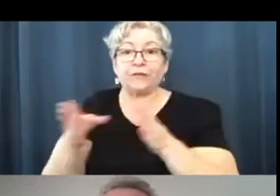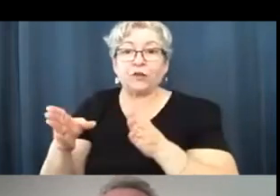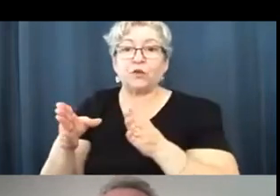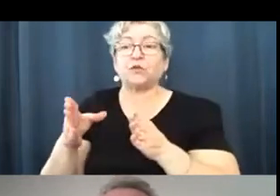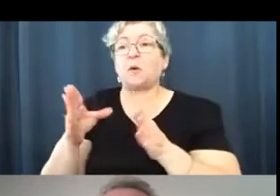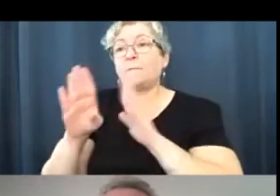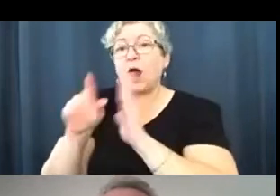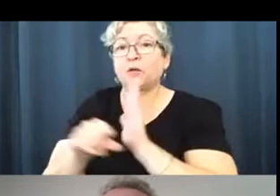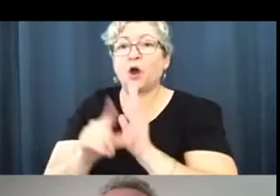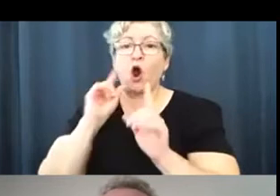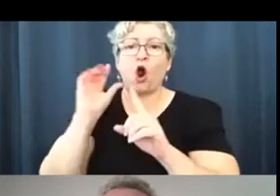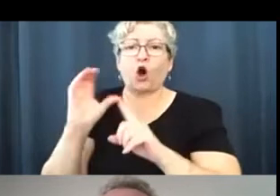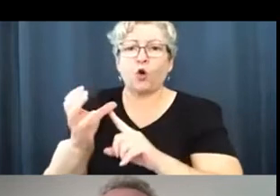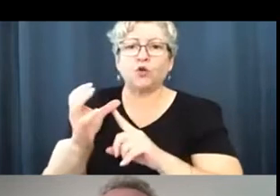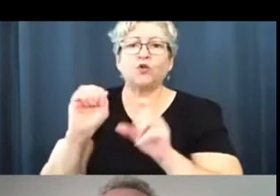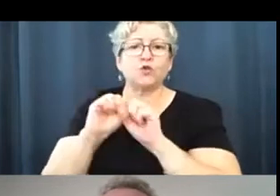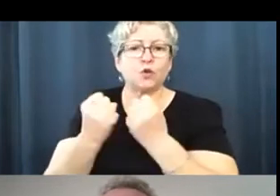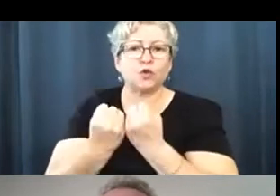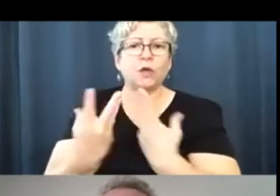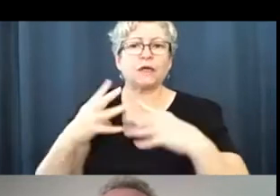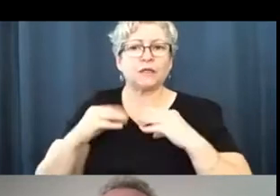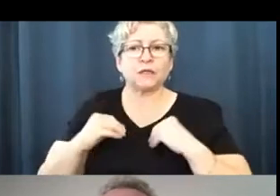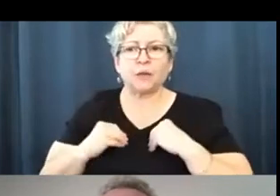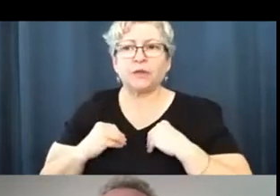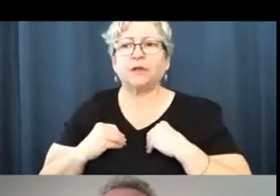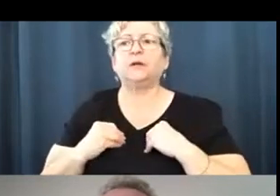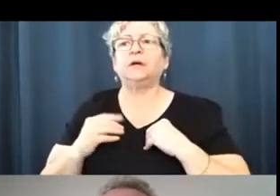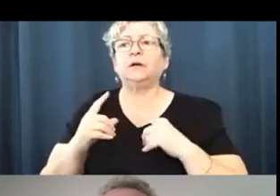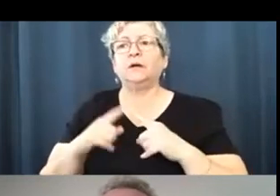are culturally and socially accepted, welcomed and equally treated.